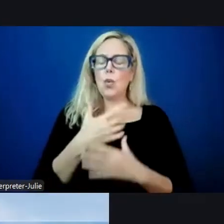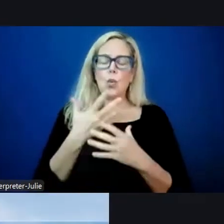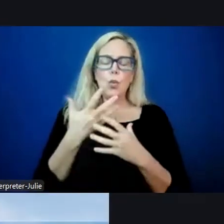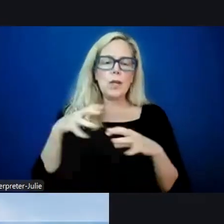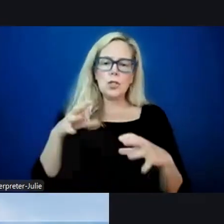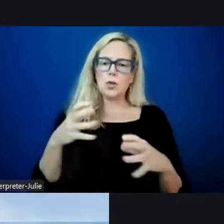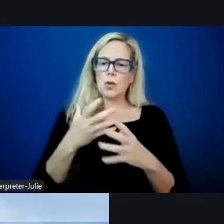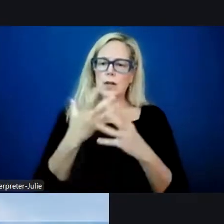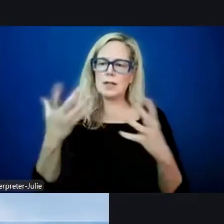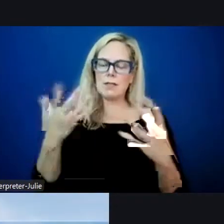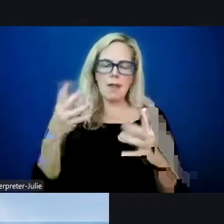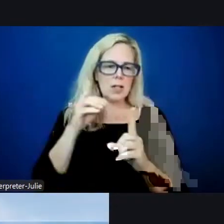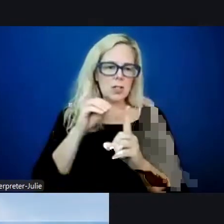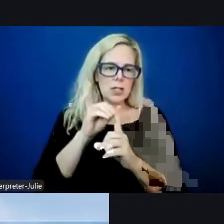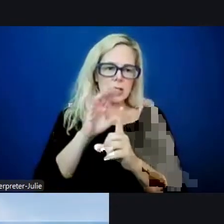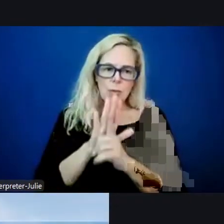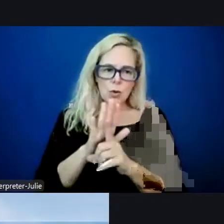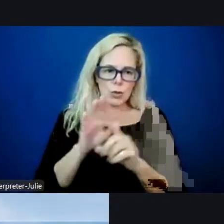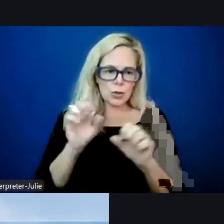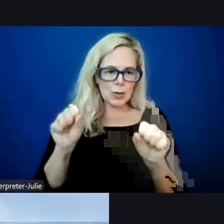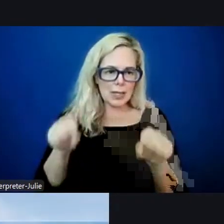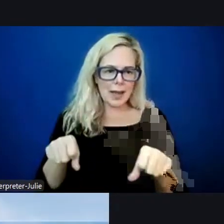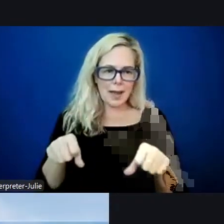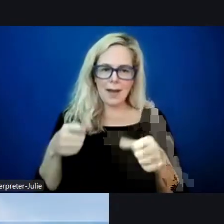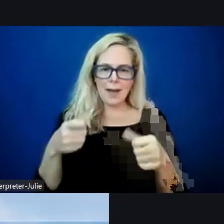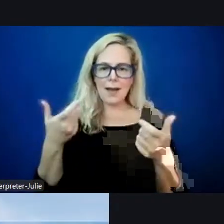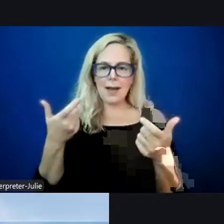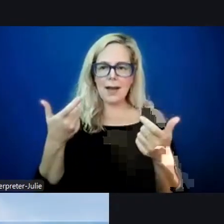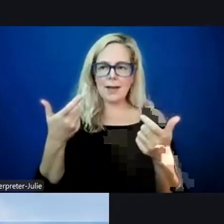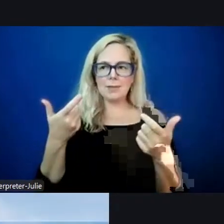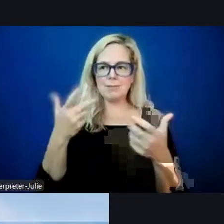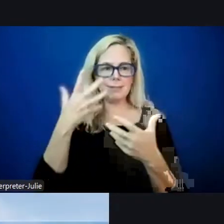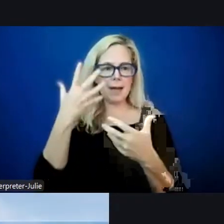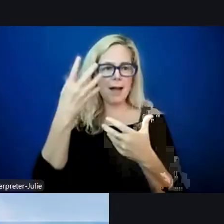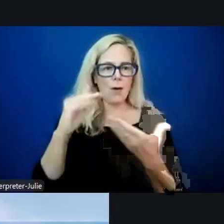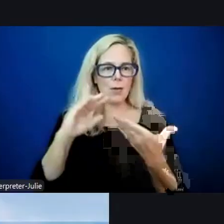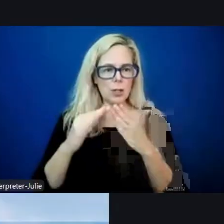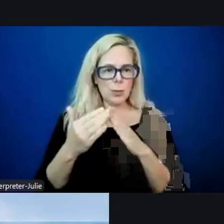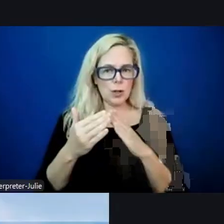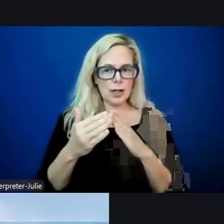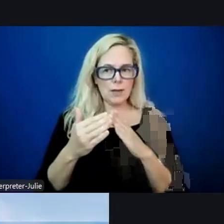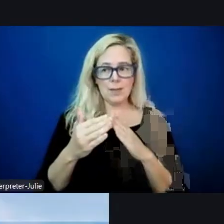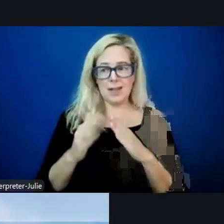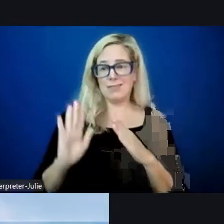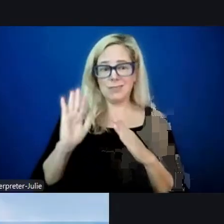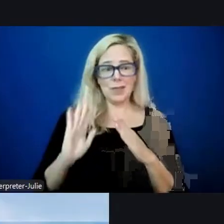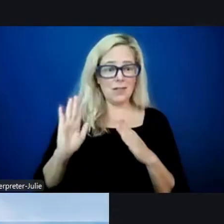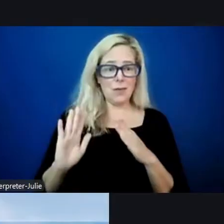everyone in the community that traditionally has not been invited to these sorts of conversations. And